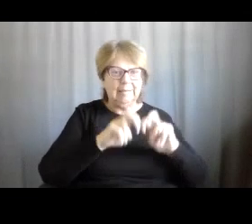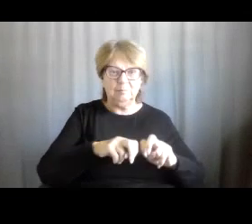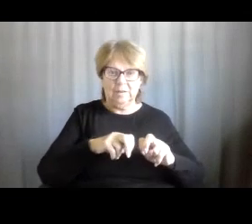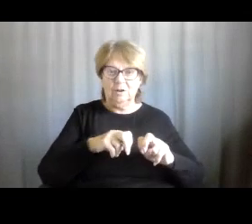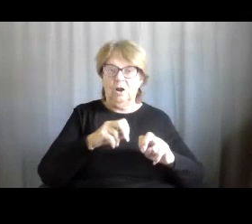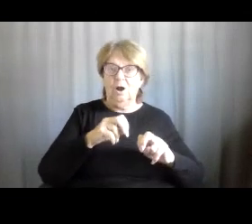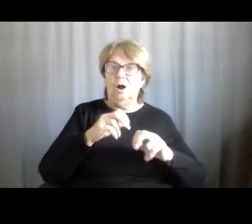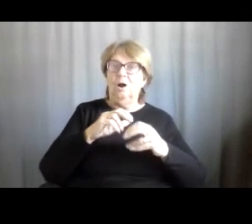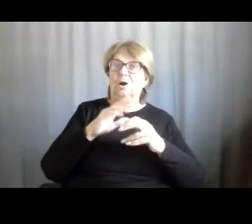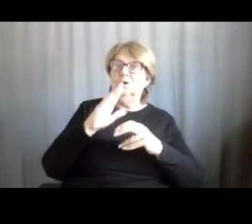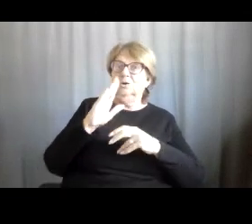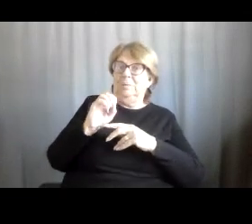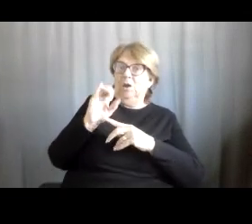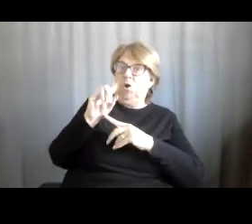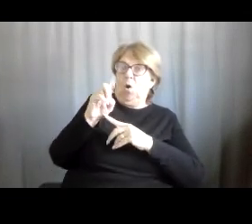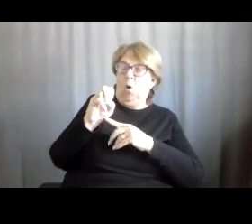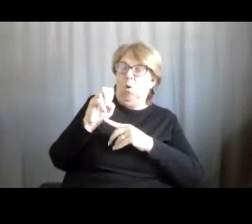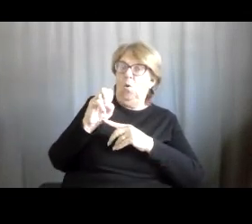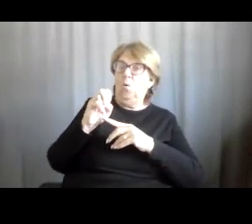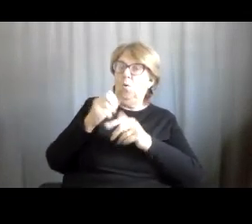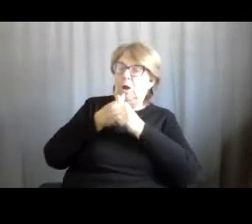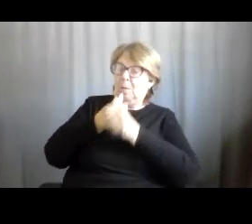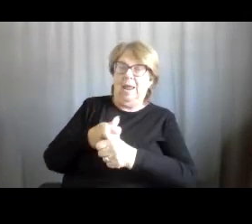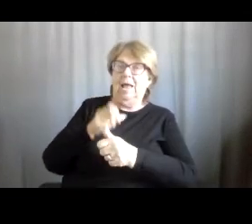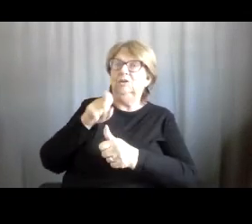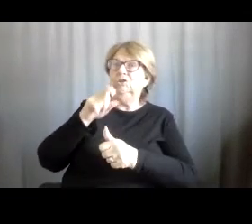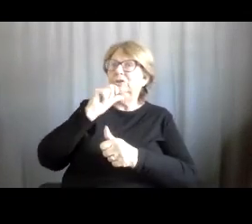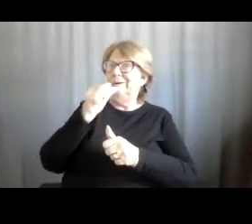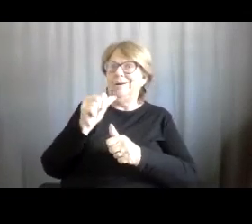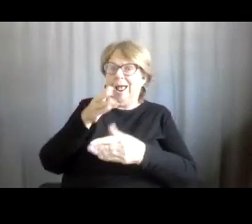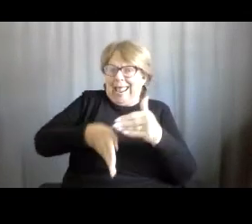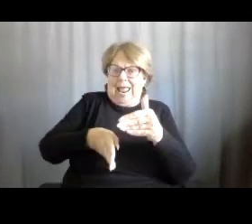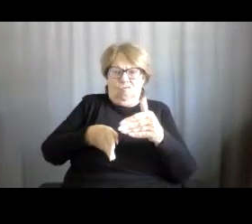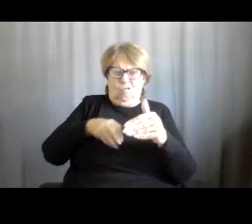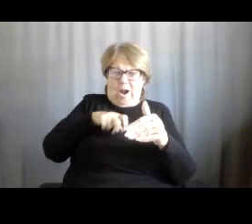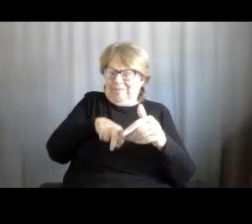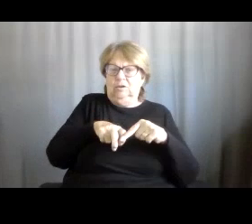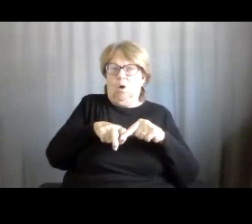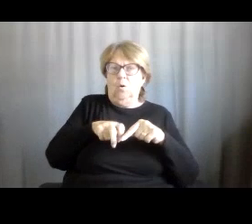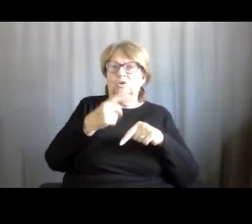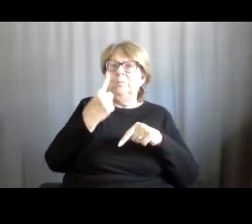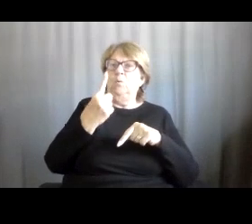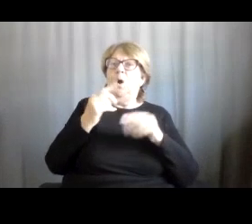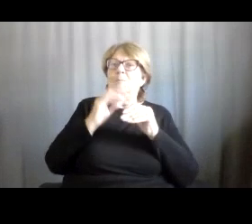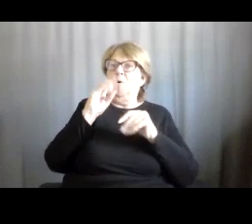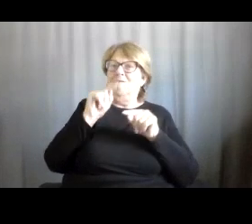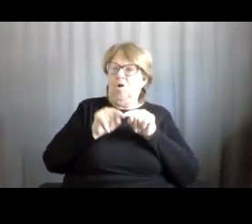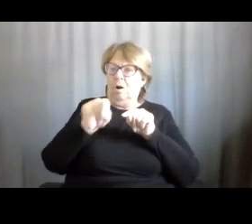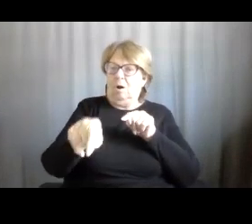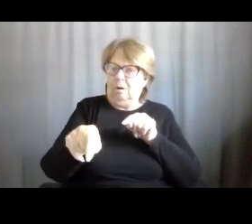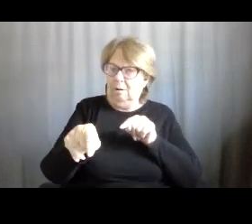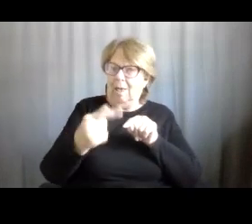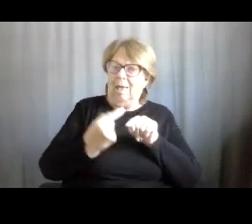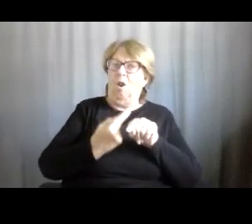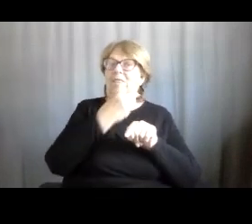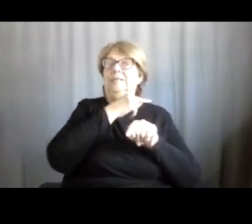at the end of the stair, but it should actually extend 1 foot on the top and bottom of the stair.